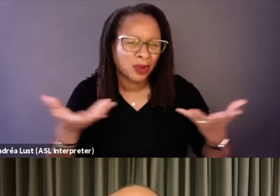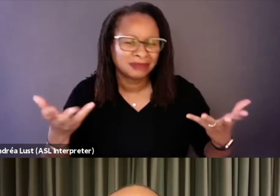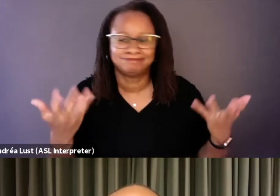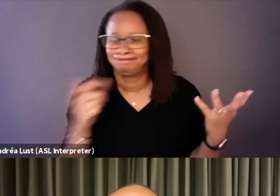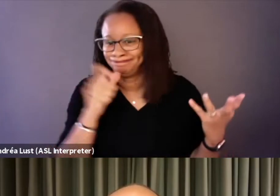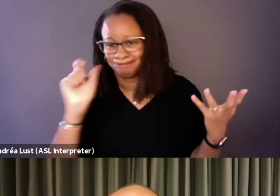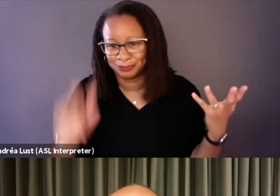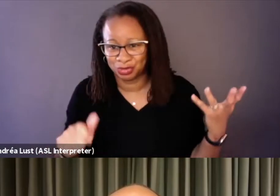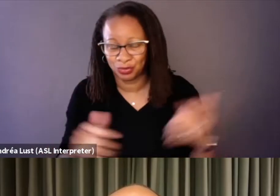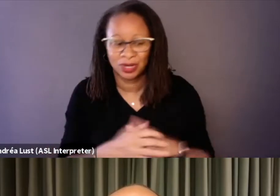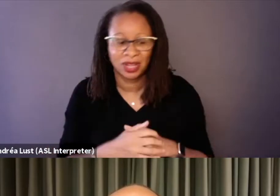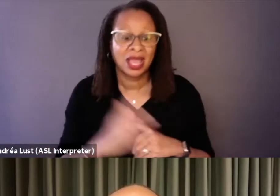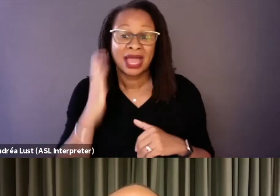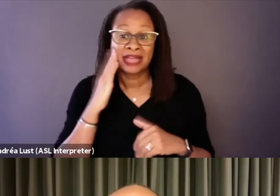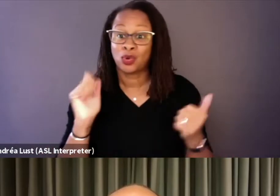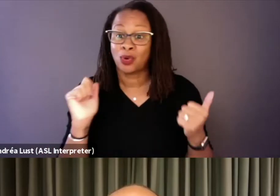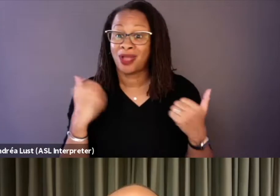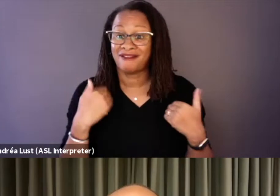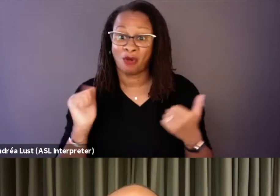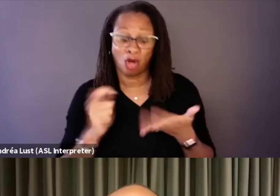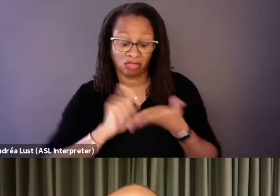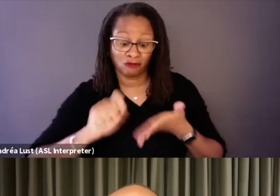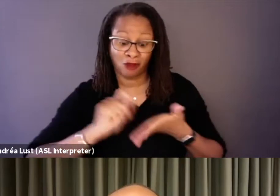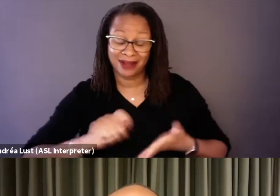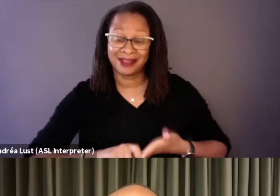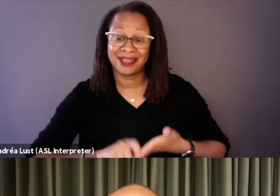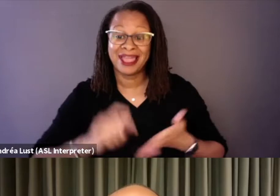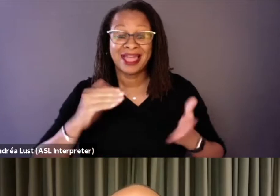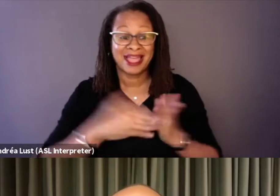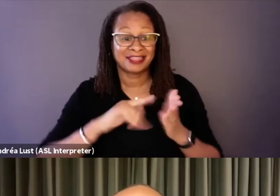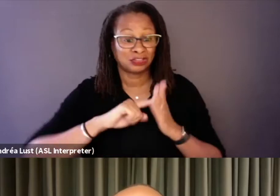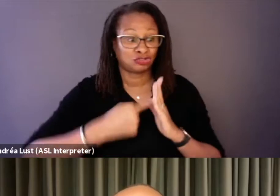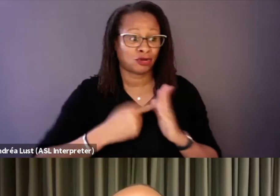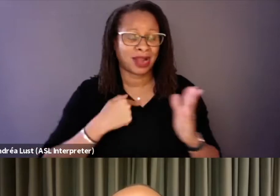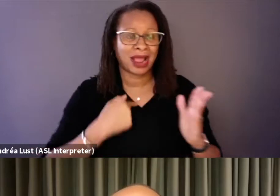I knew he had all the writing. And so really at the start I anticipated having to do